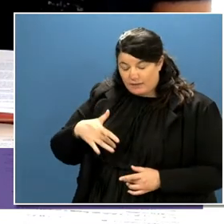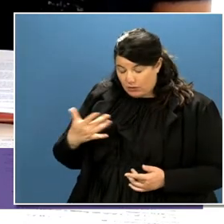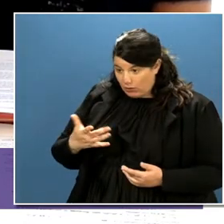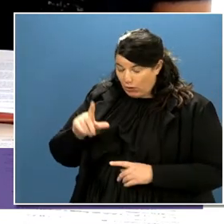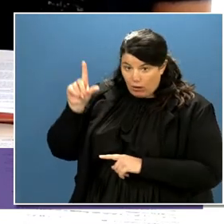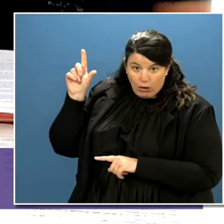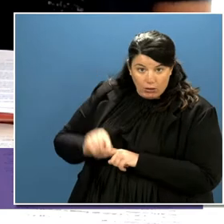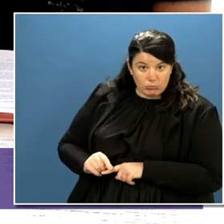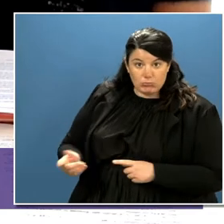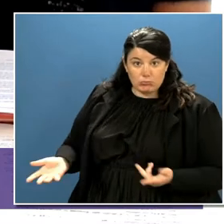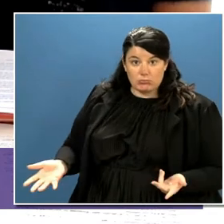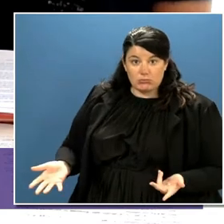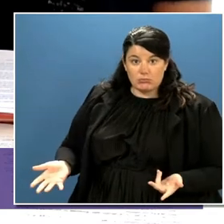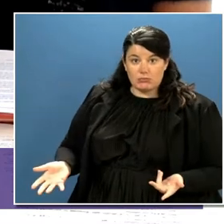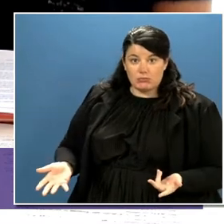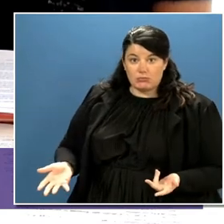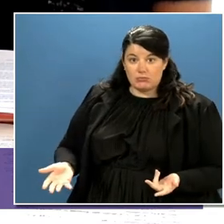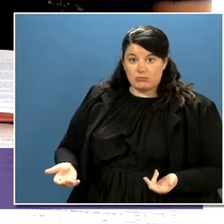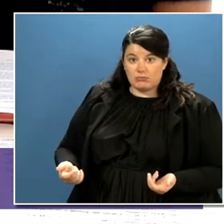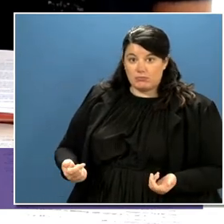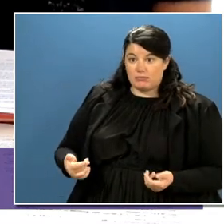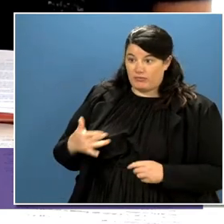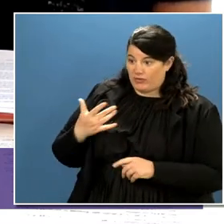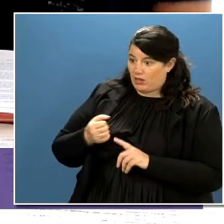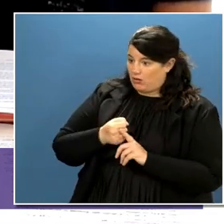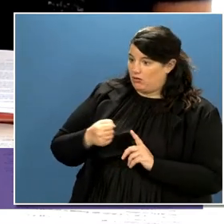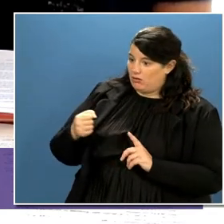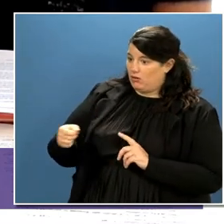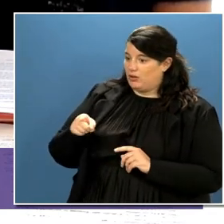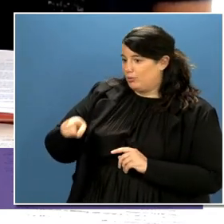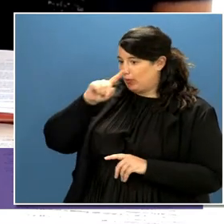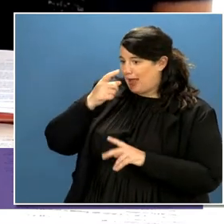disability, that they are already getting put into a box of --- this